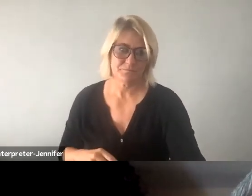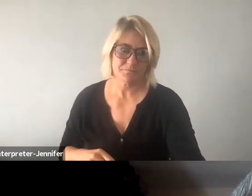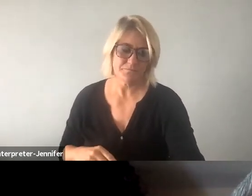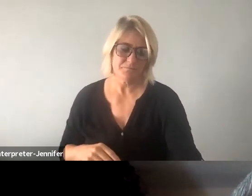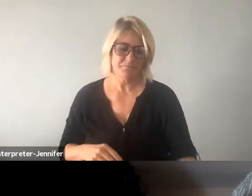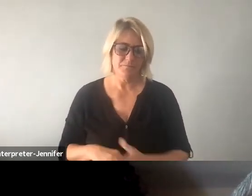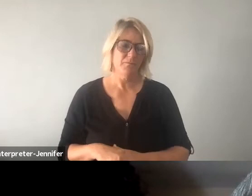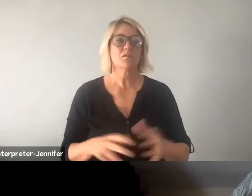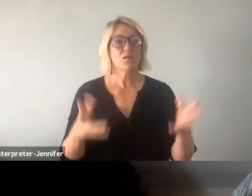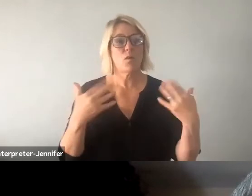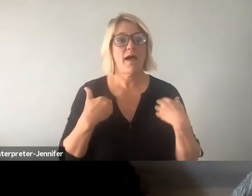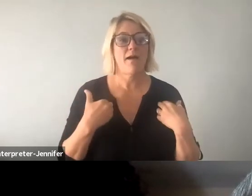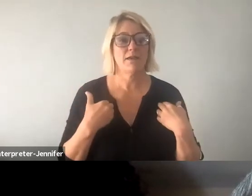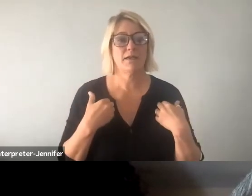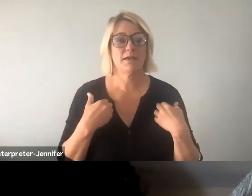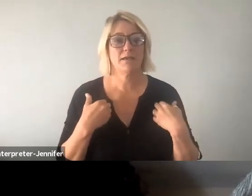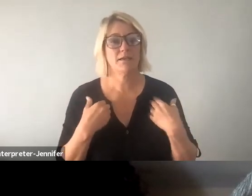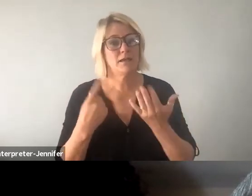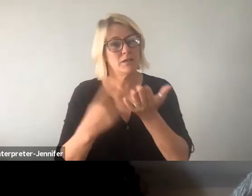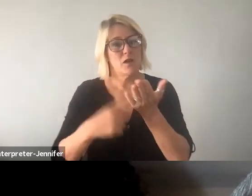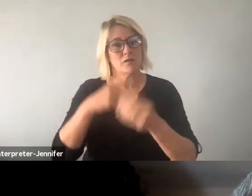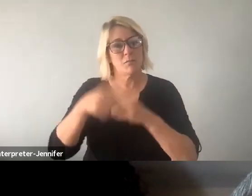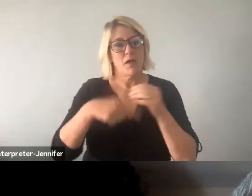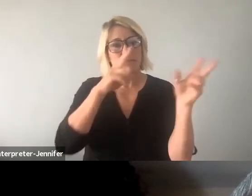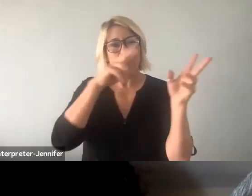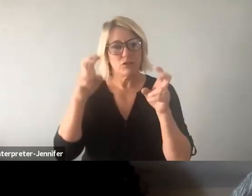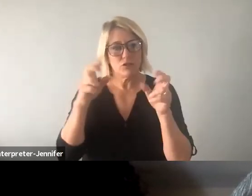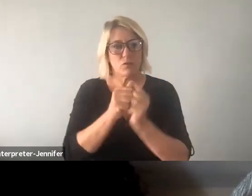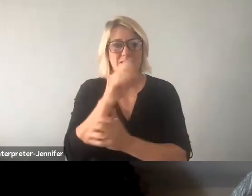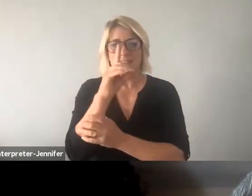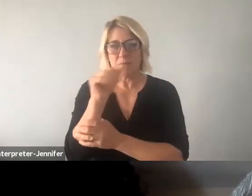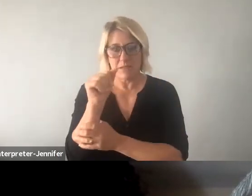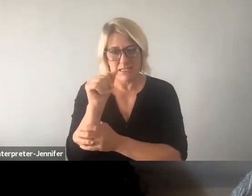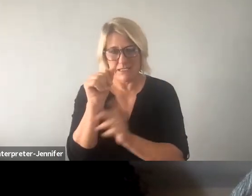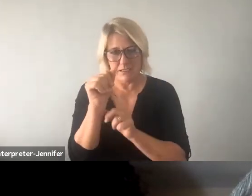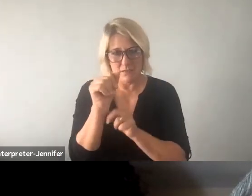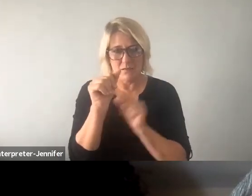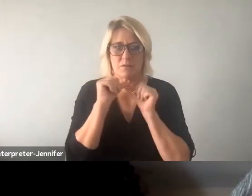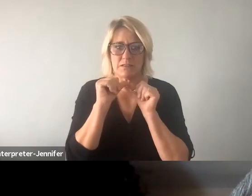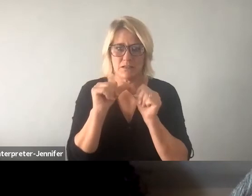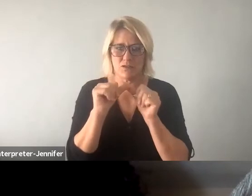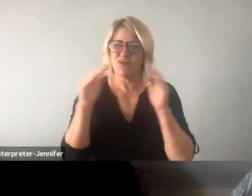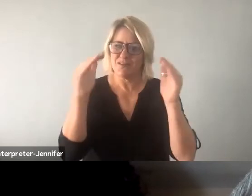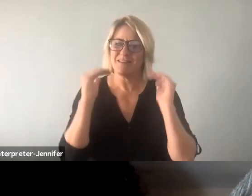today, individualized assessment. Slide four, please, Robin.